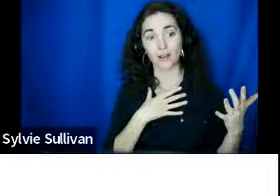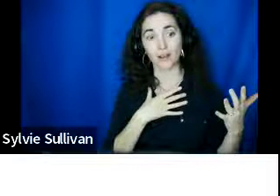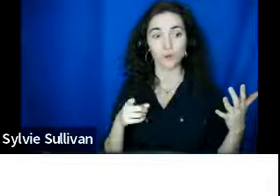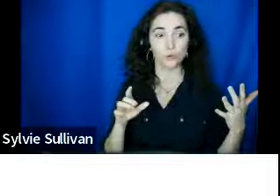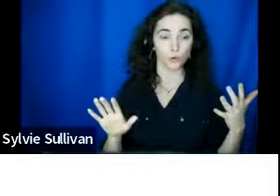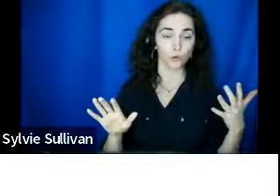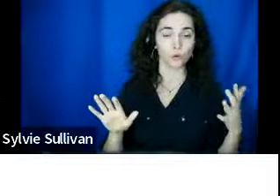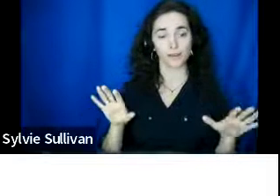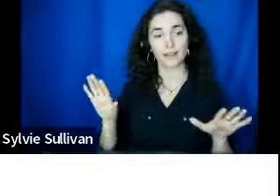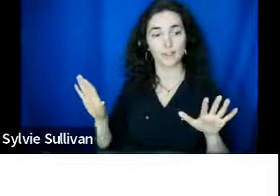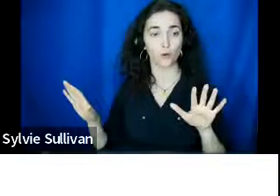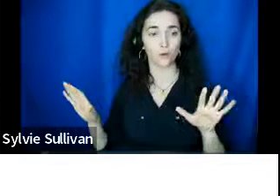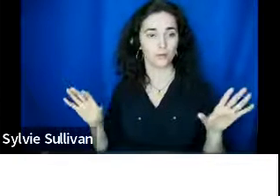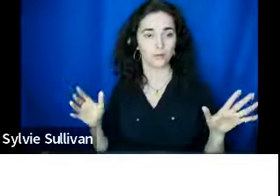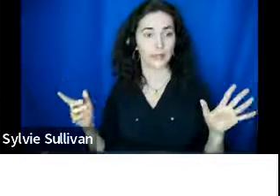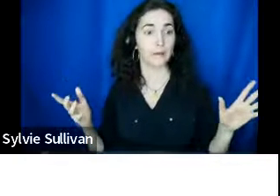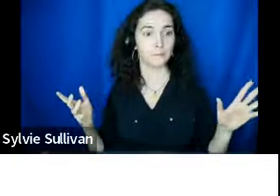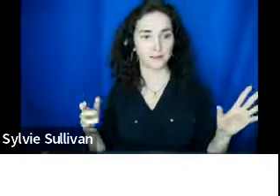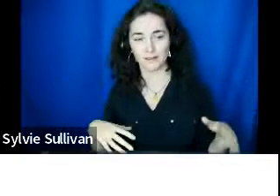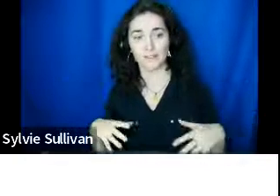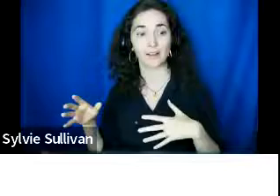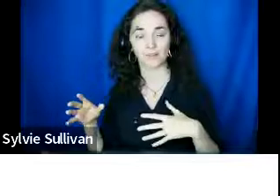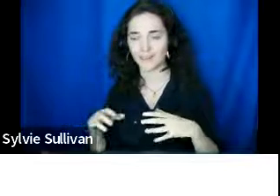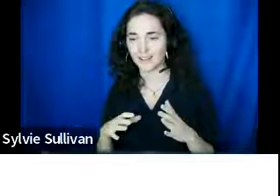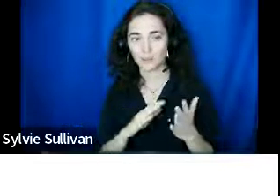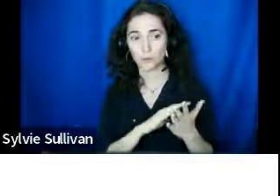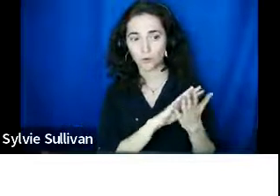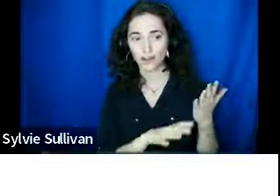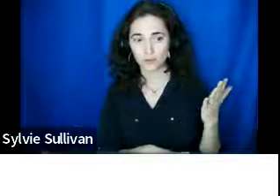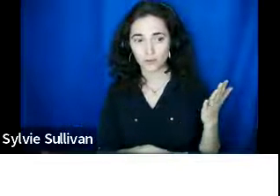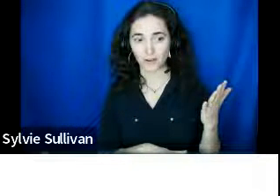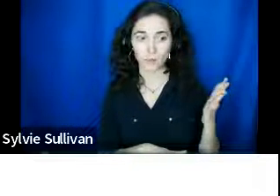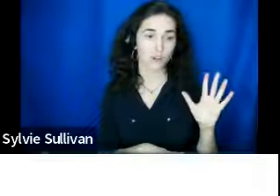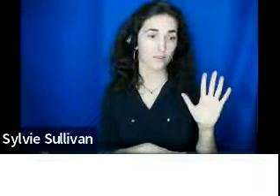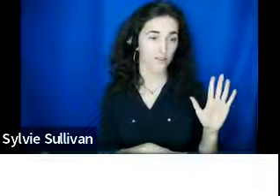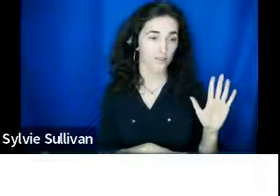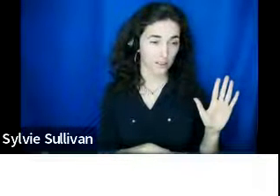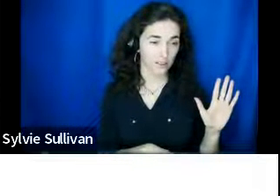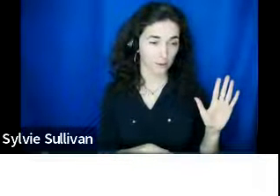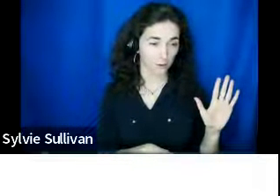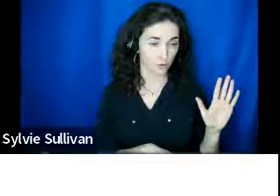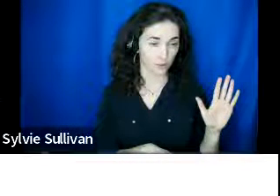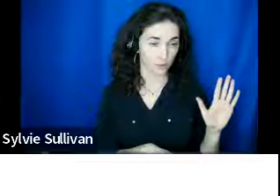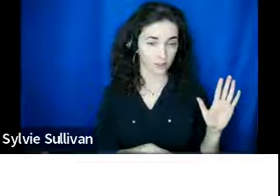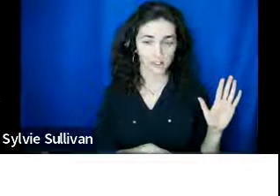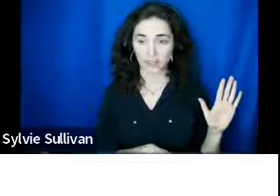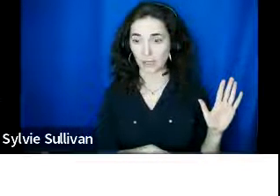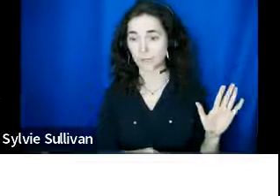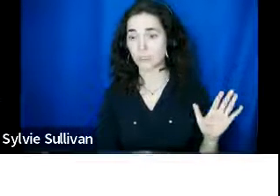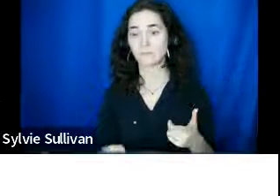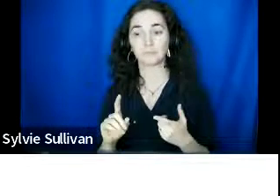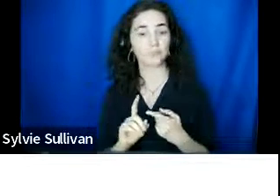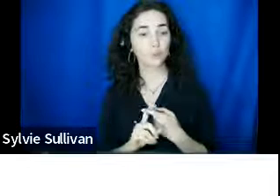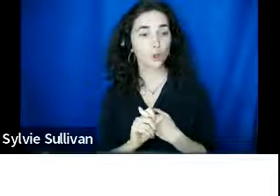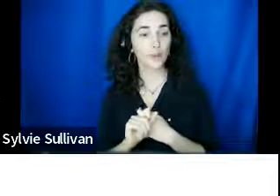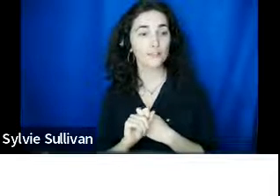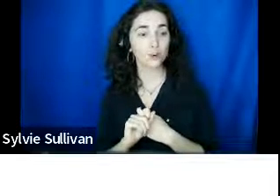So: I my you, your, his, her, him they... so the pronouns are there, which are very easy to learn in American Sign language.